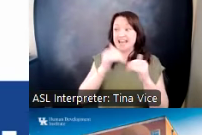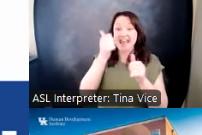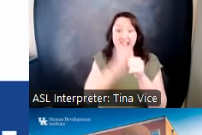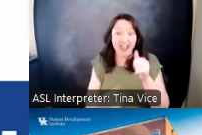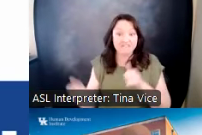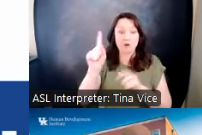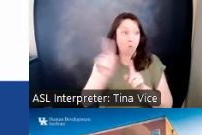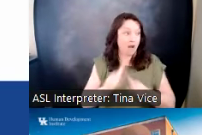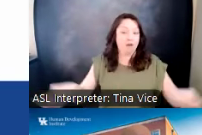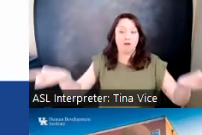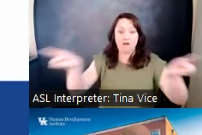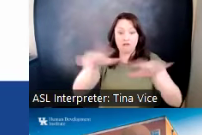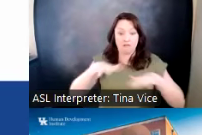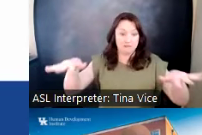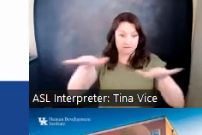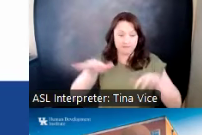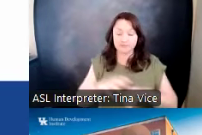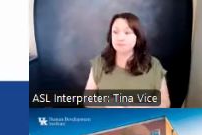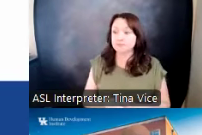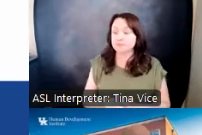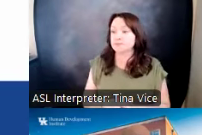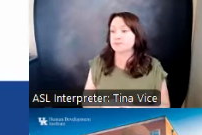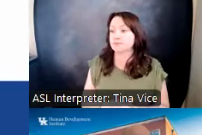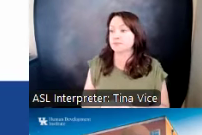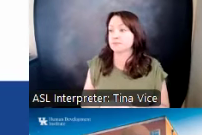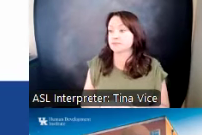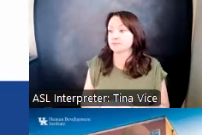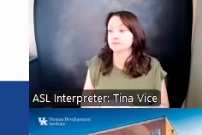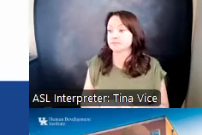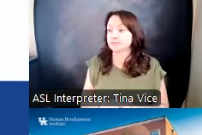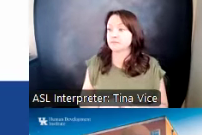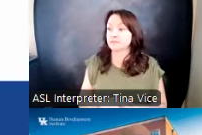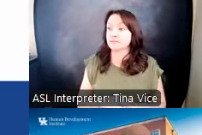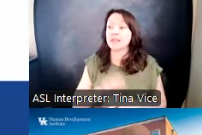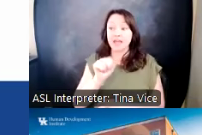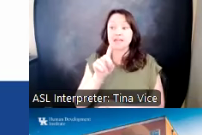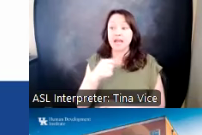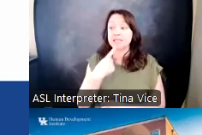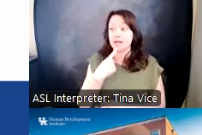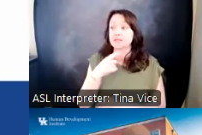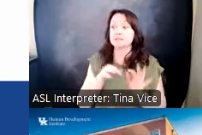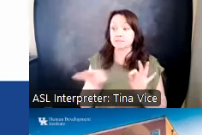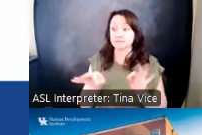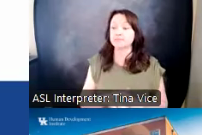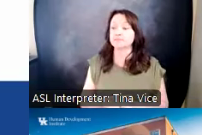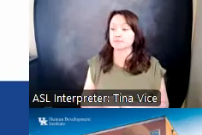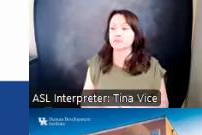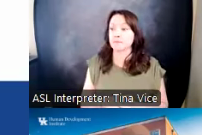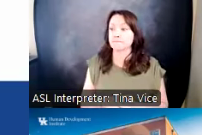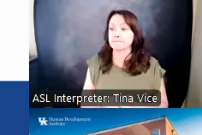And then the ADA says um to accomplish health